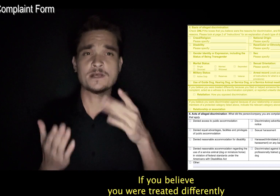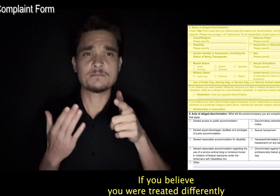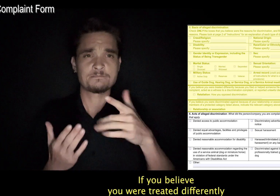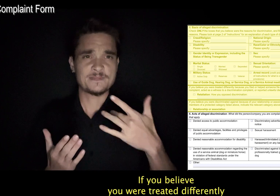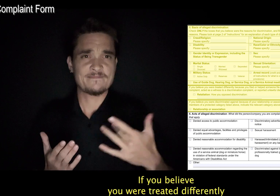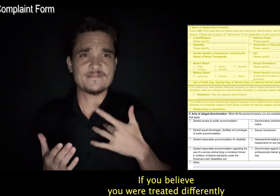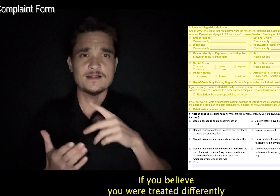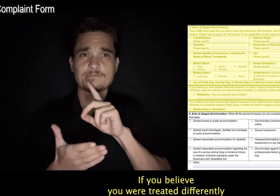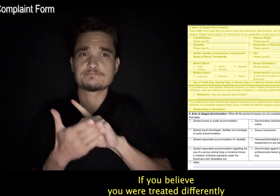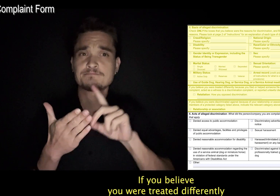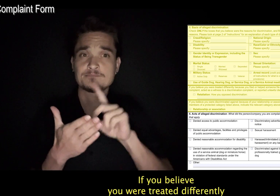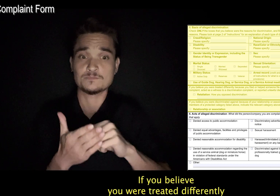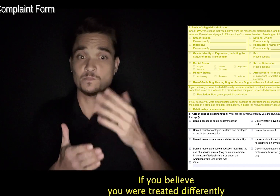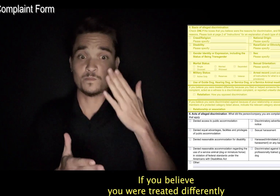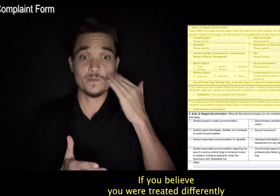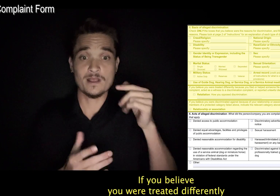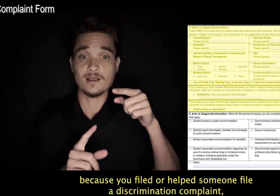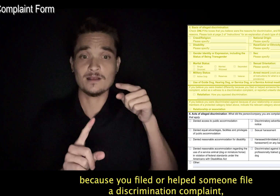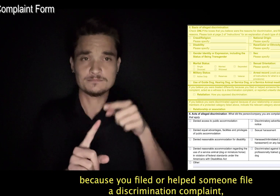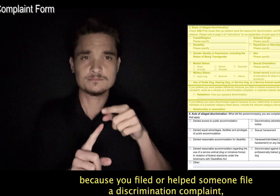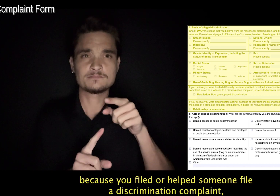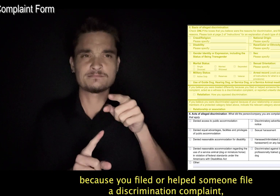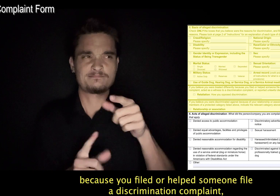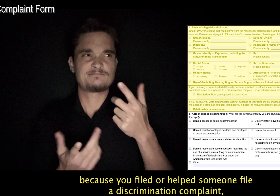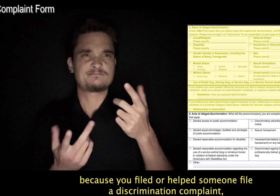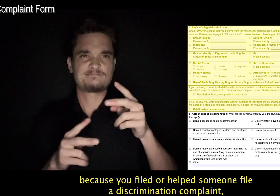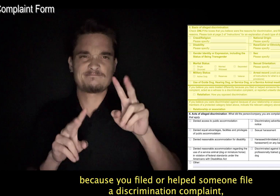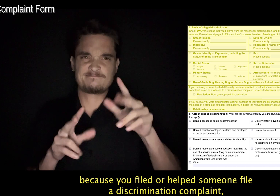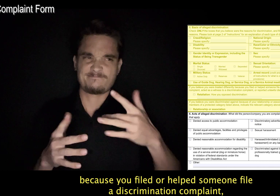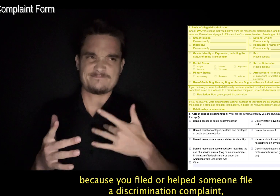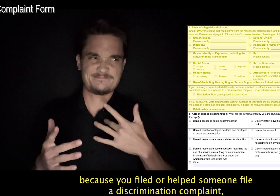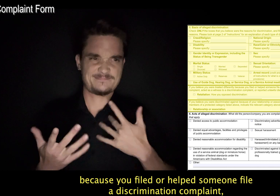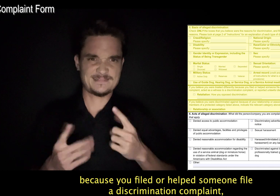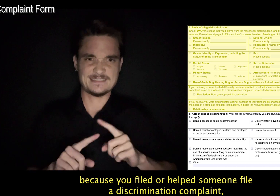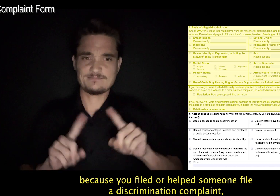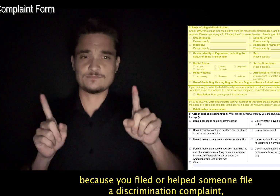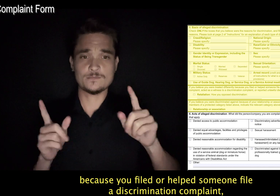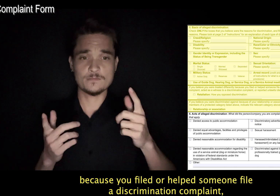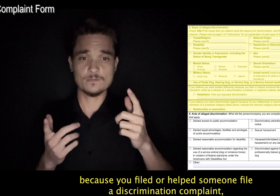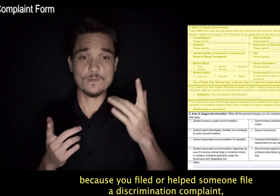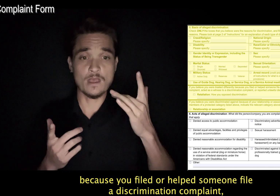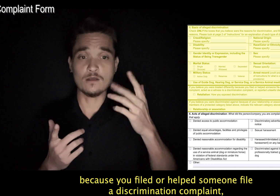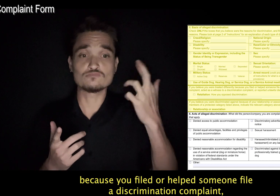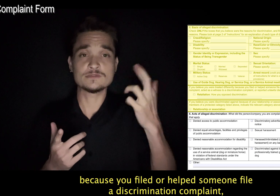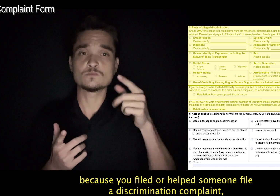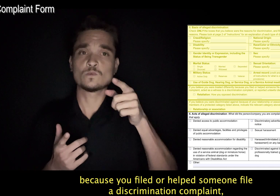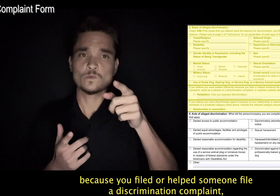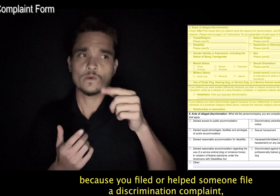If you believe you were treated differently because you filed or helped someone file a discrimination complaint,